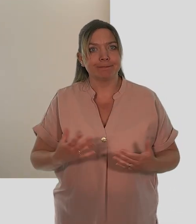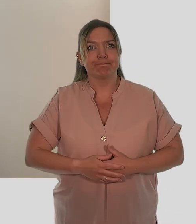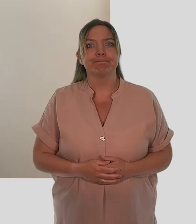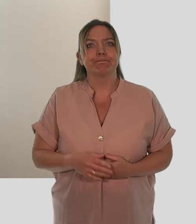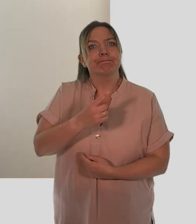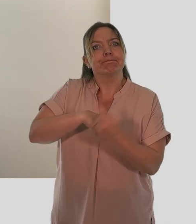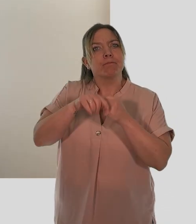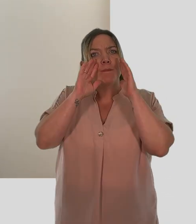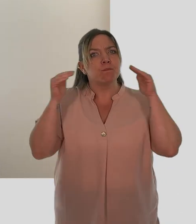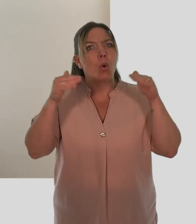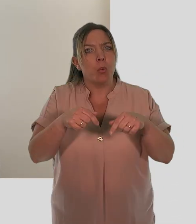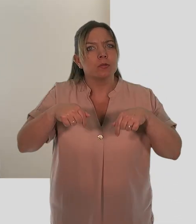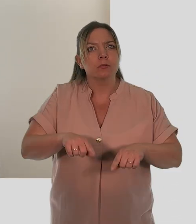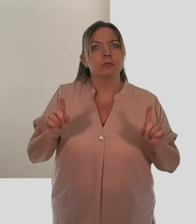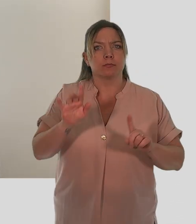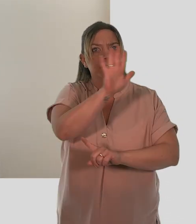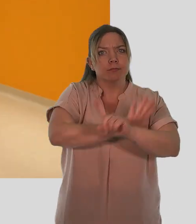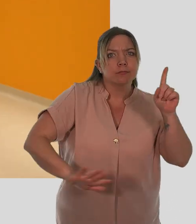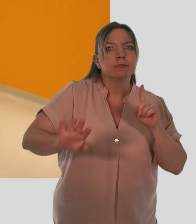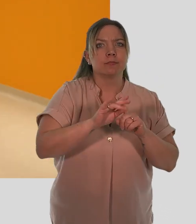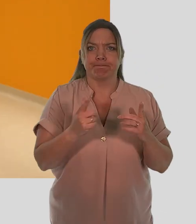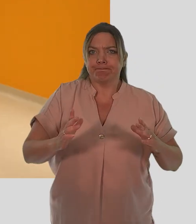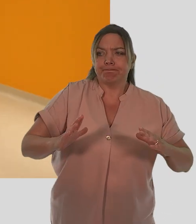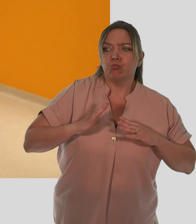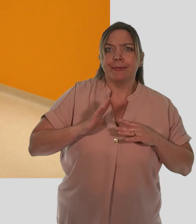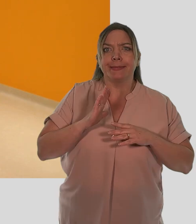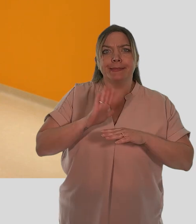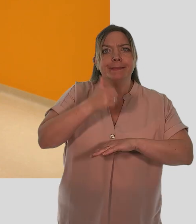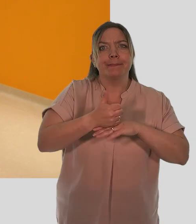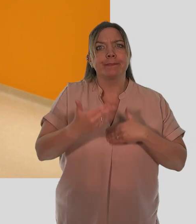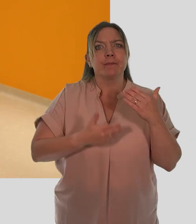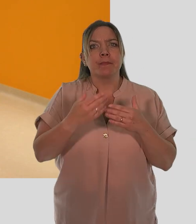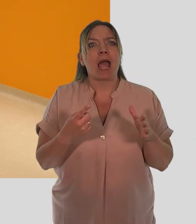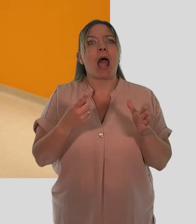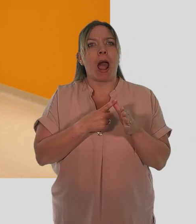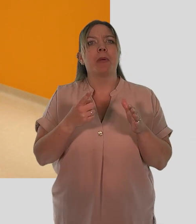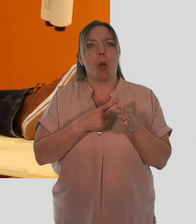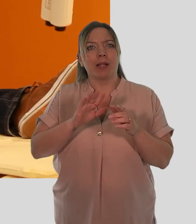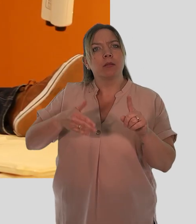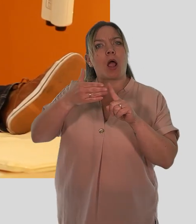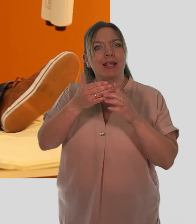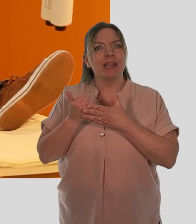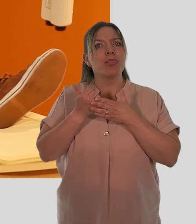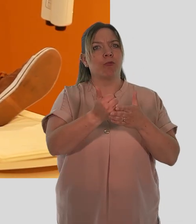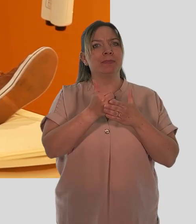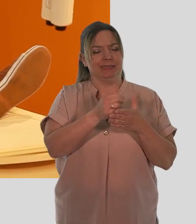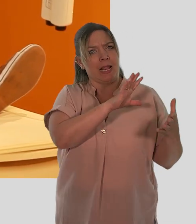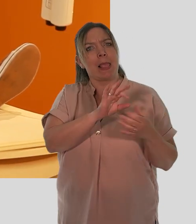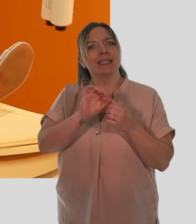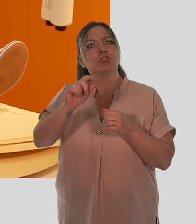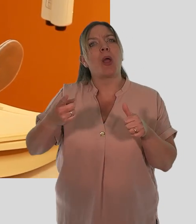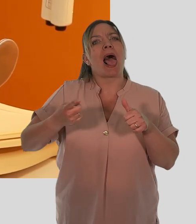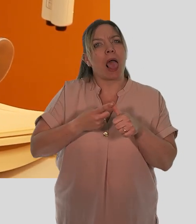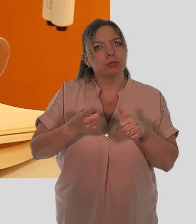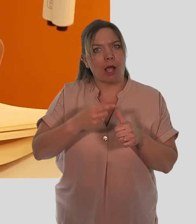but also bring new challenges. The availability of necessary diagnostic tools like PET scans and MRI machines